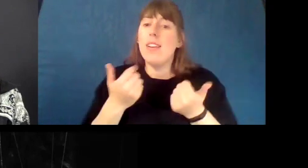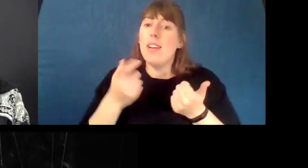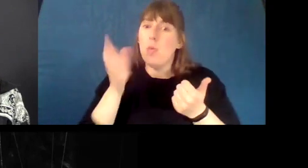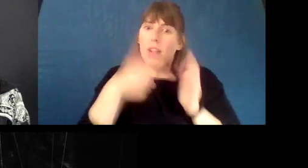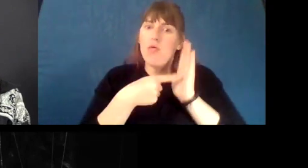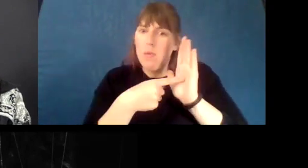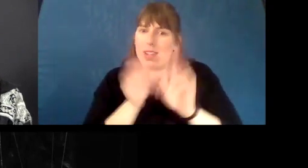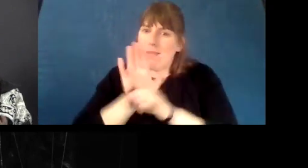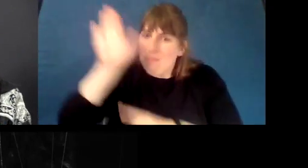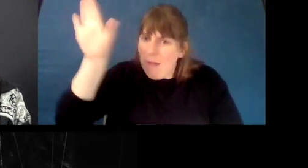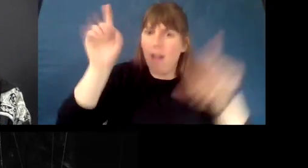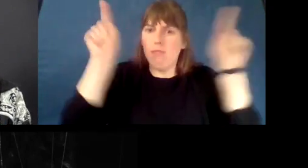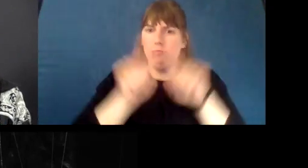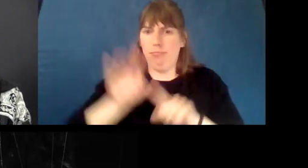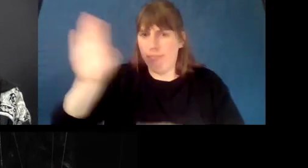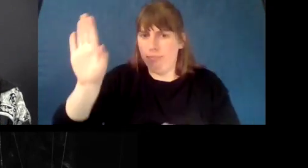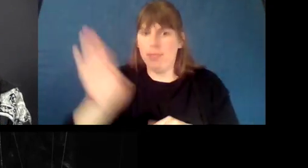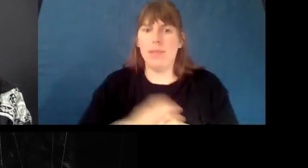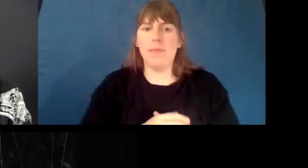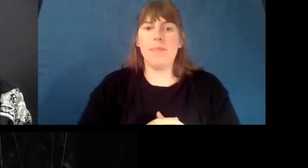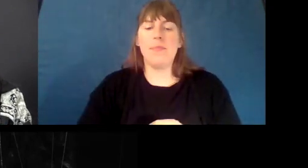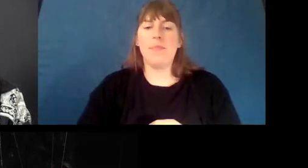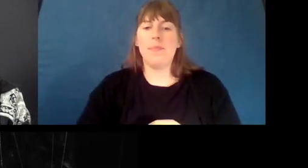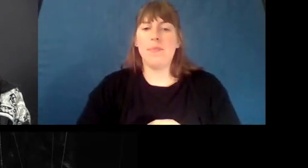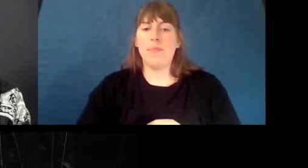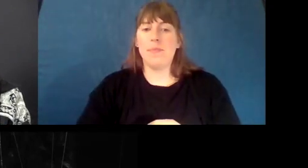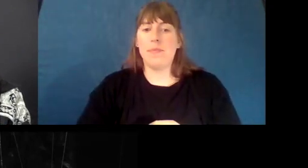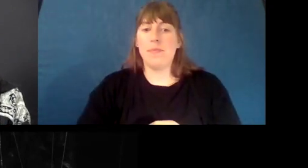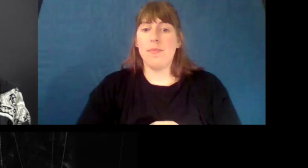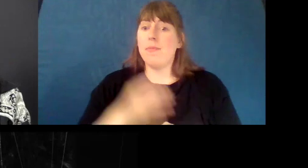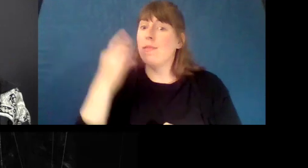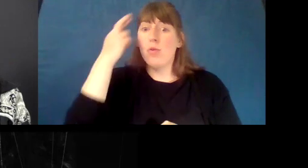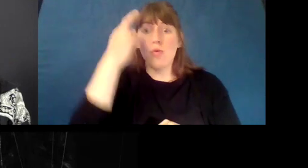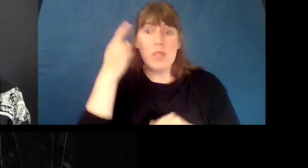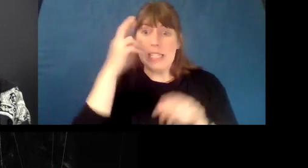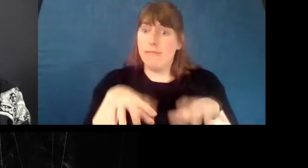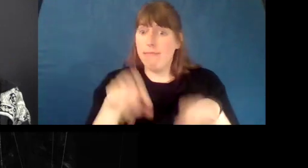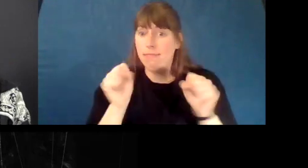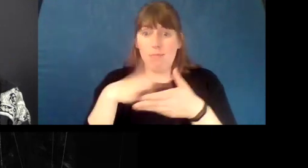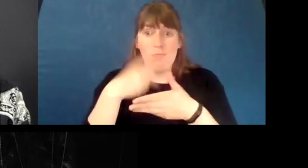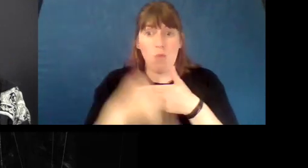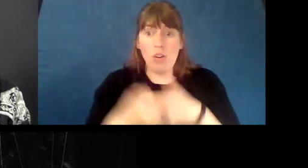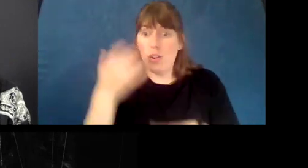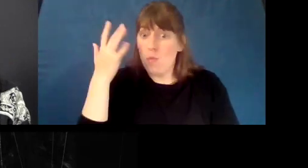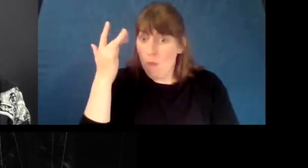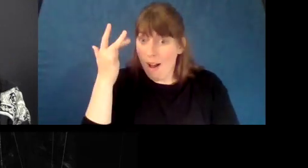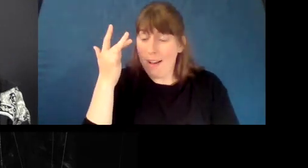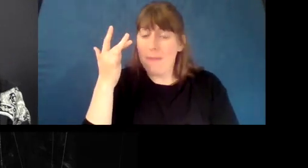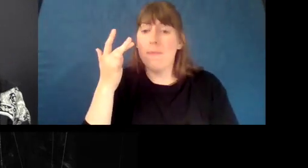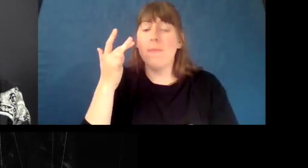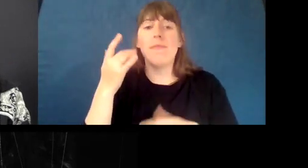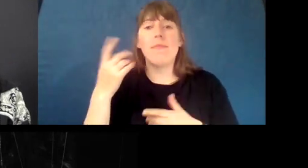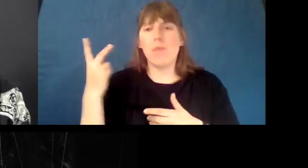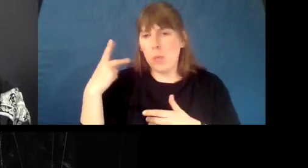And the whole, the reason why we wanted to do this project, is to have an understanding